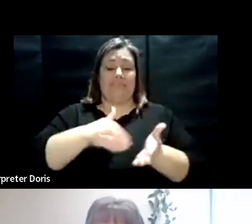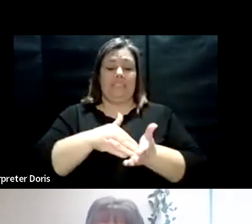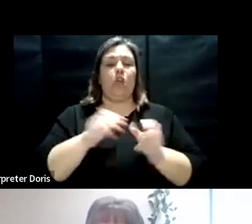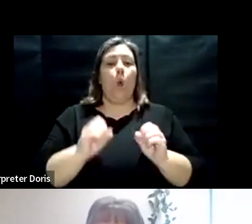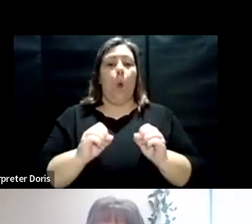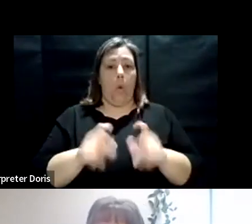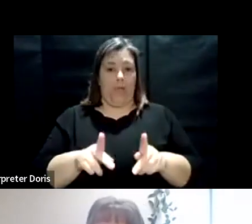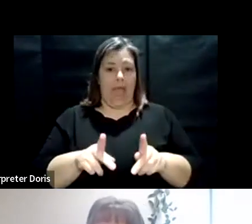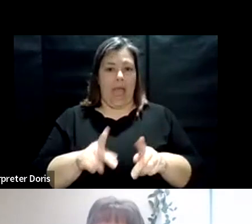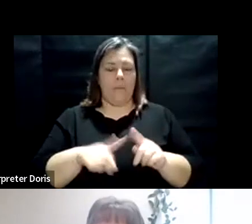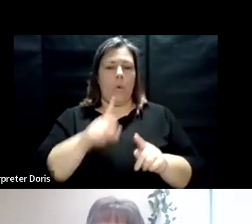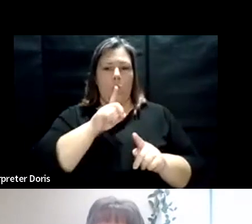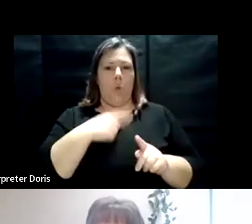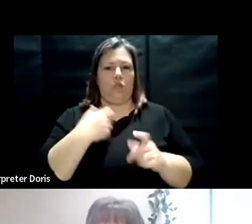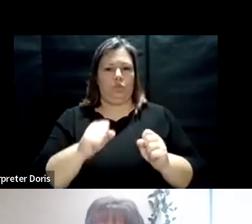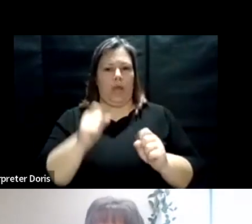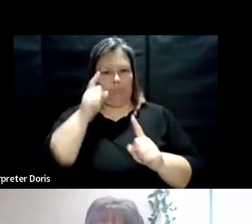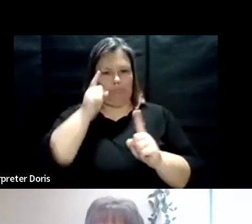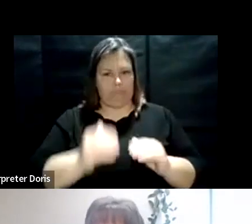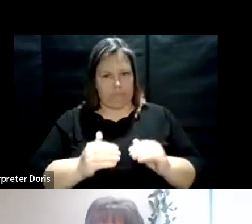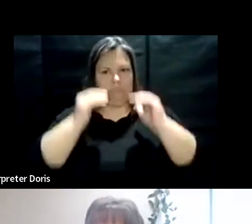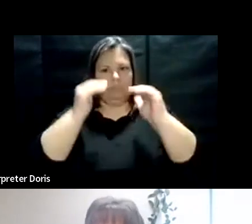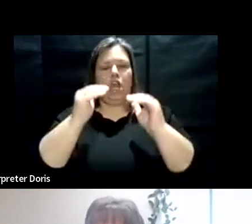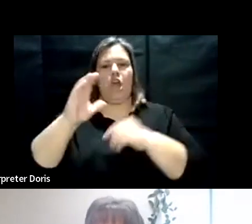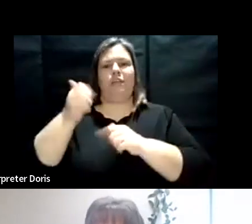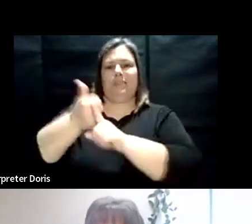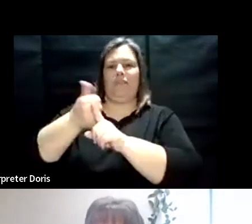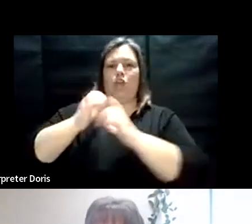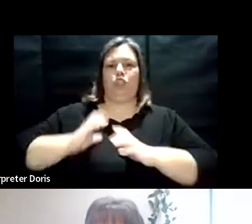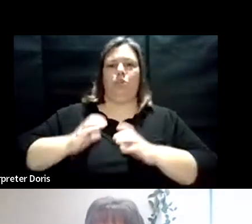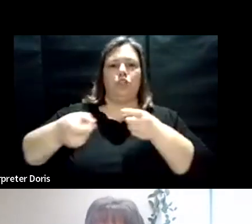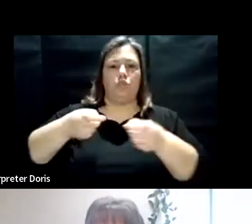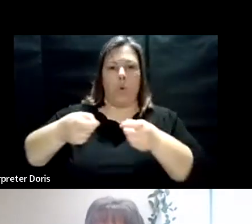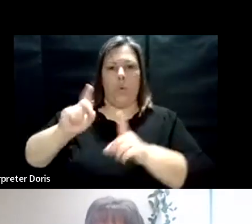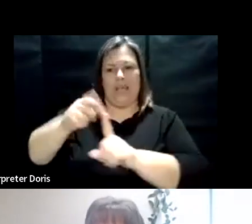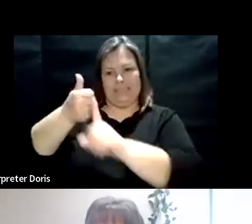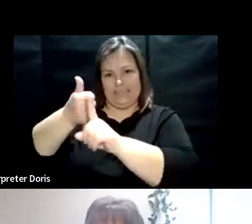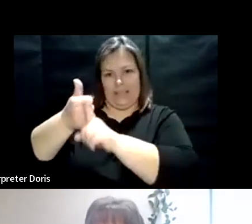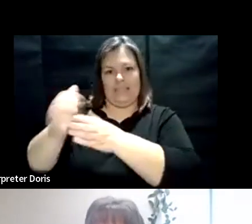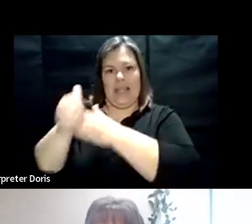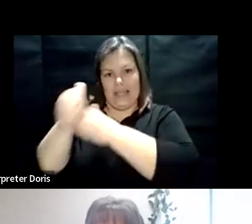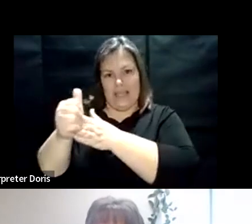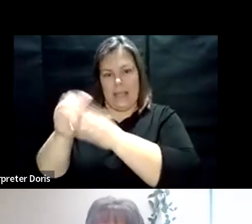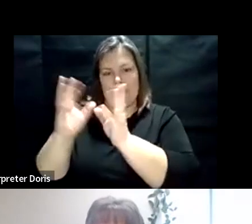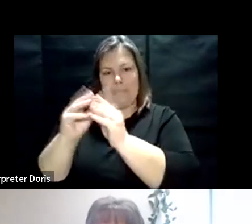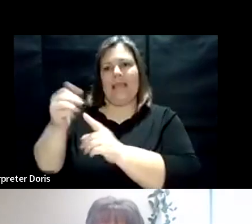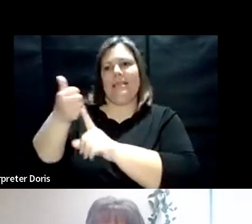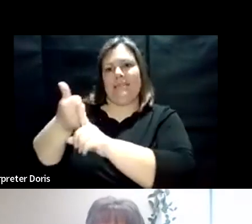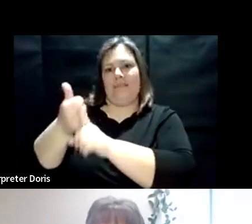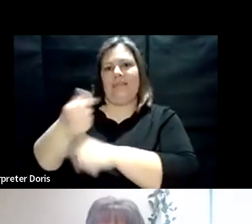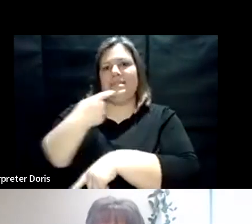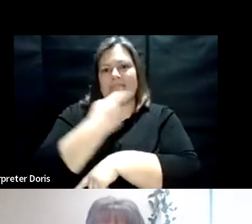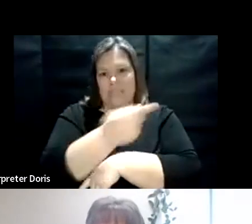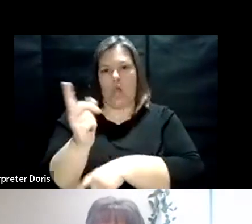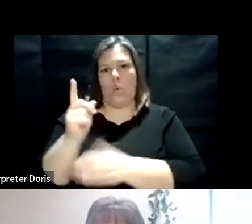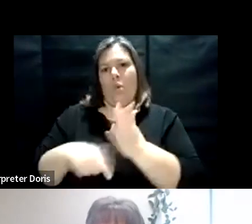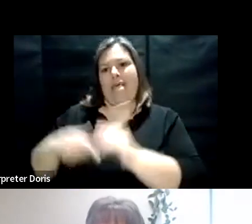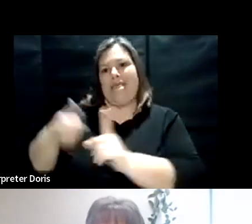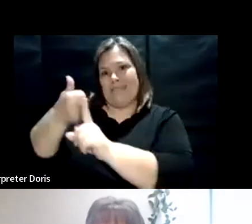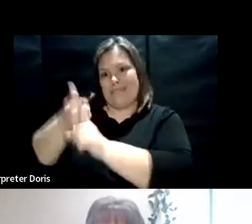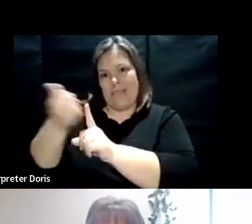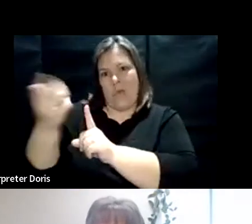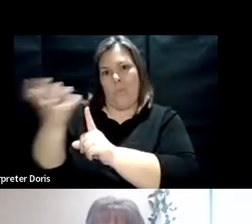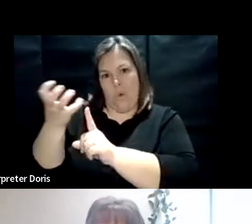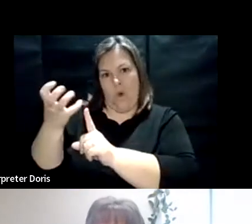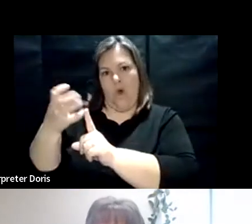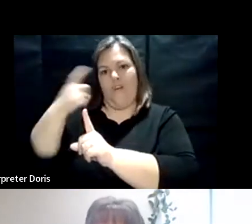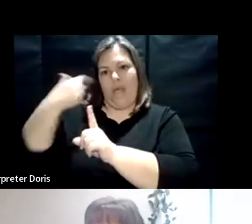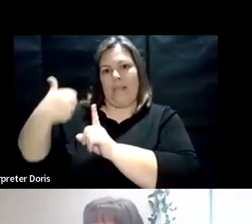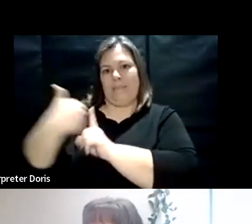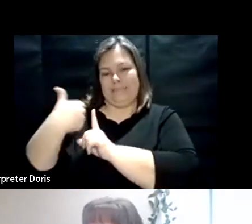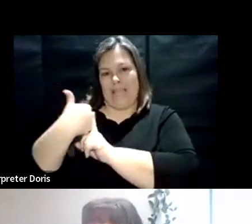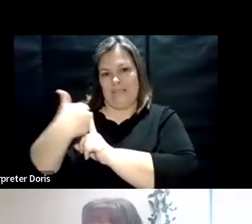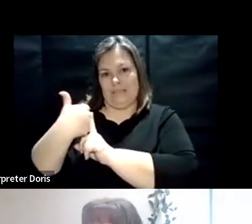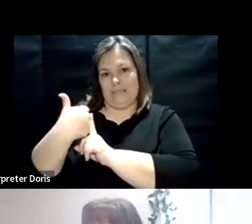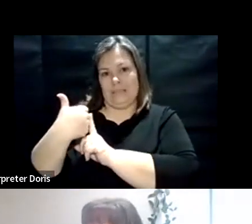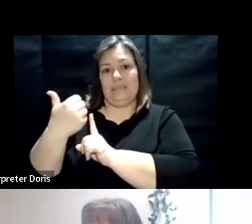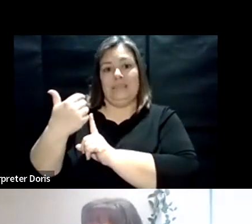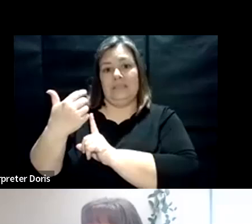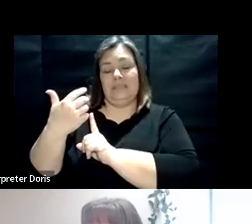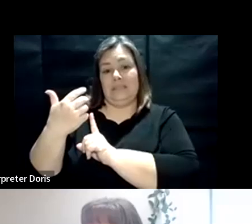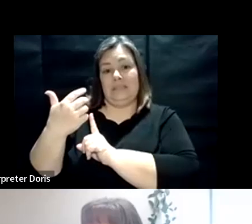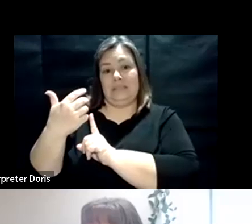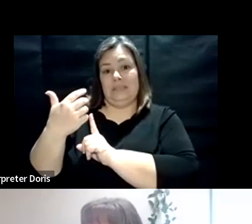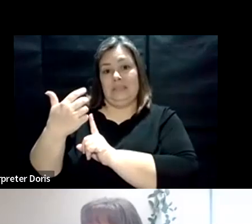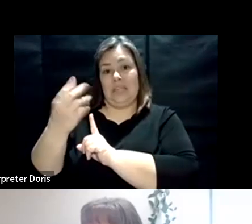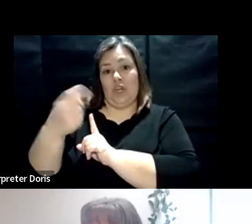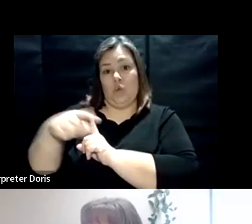But we really are trying to AIM for consumer control where the consumer is leading the meetings, and they are telling you exactly what they want for themselves.